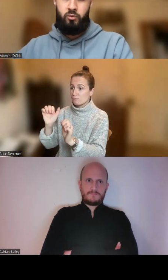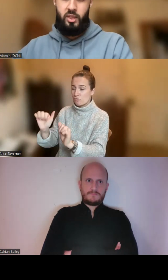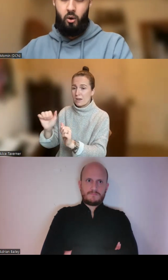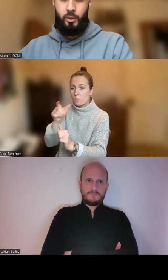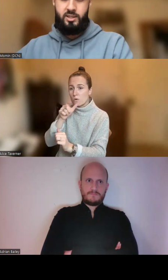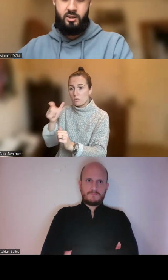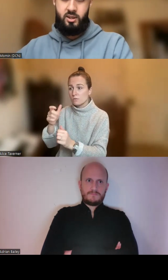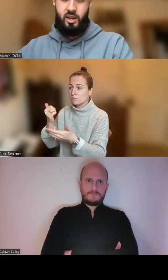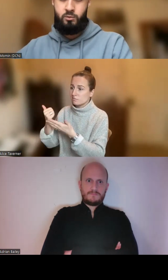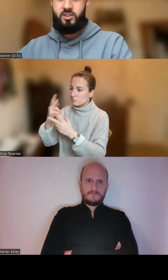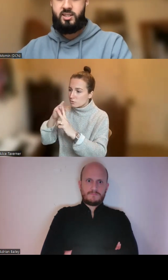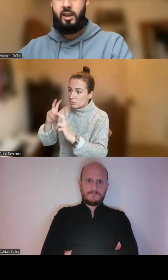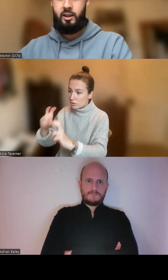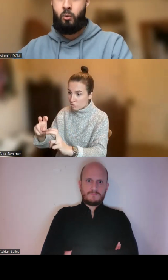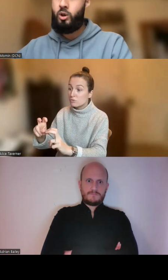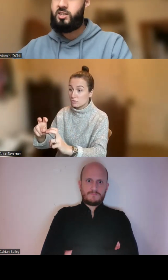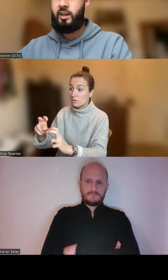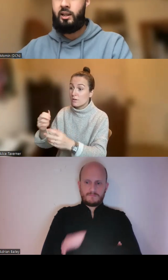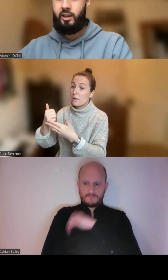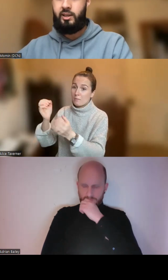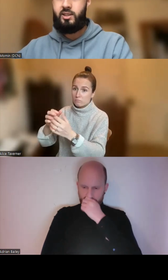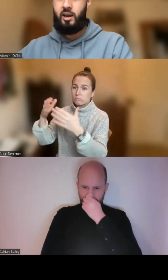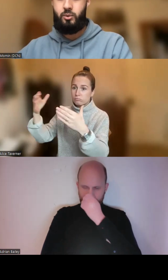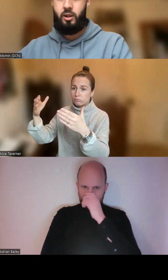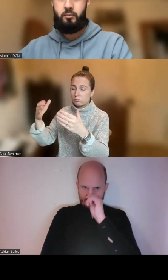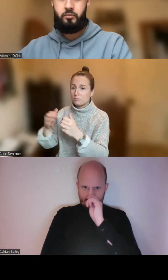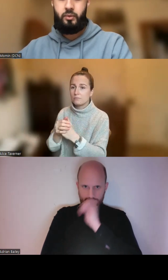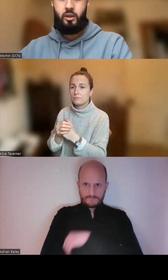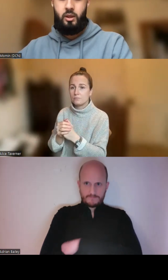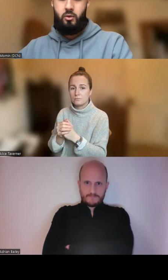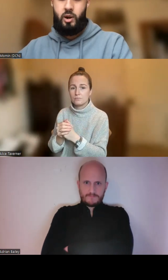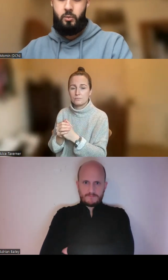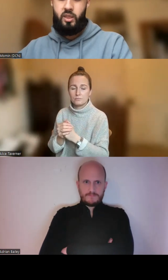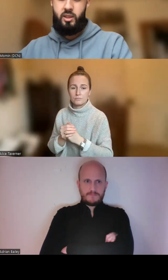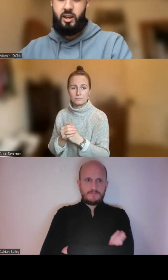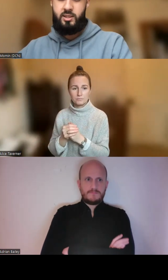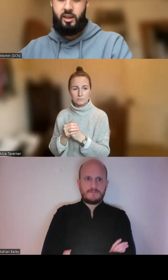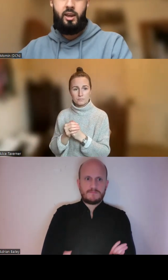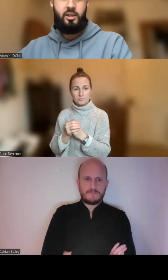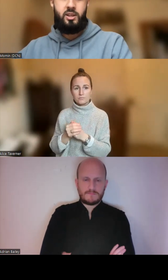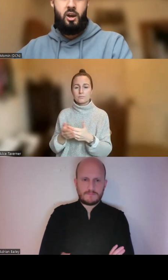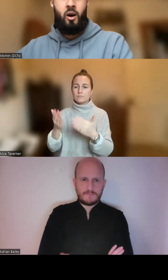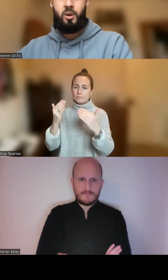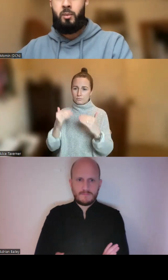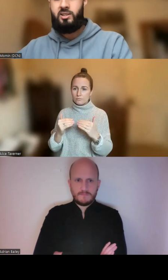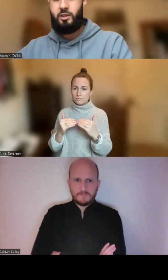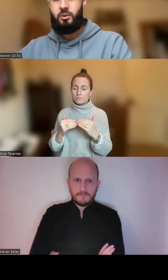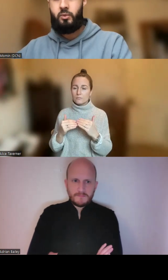Hopefully, that all makes sense in terms of scaling and what scaling is as well. Then the next thing is optimization.